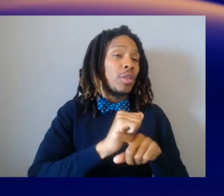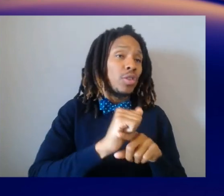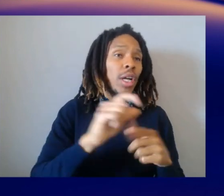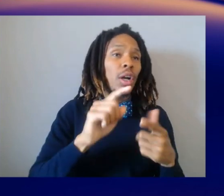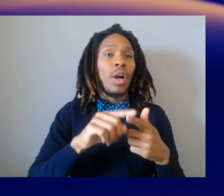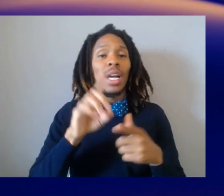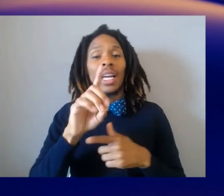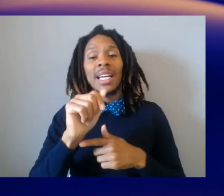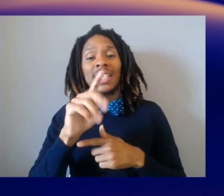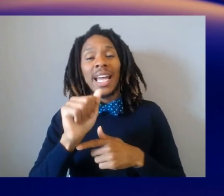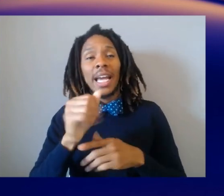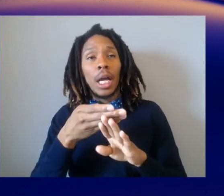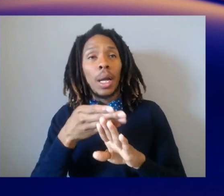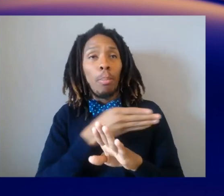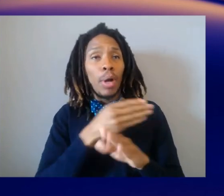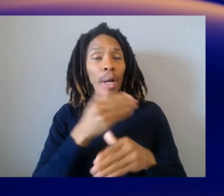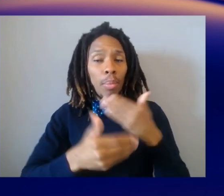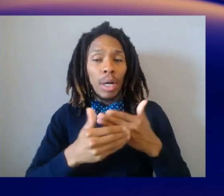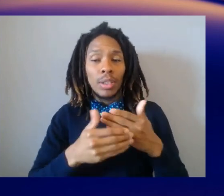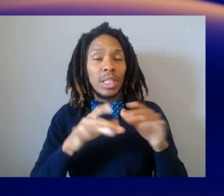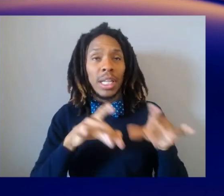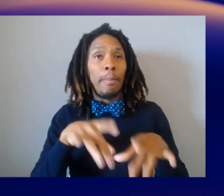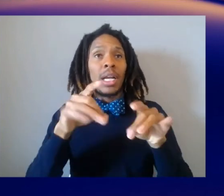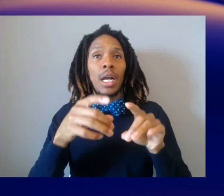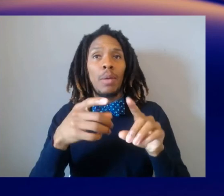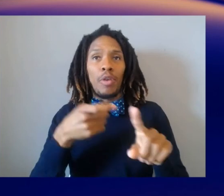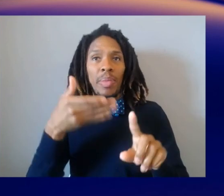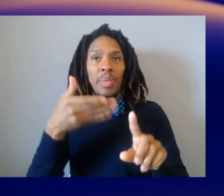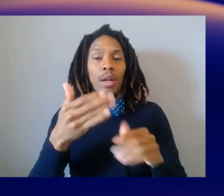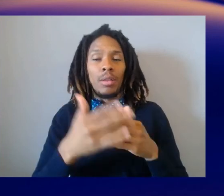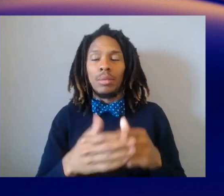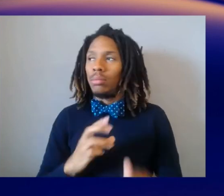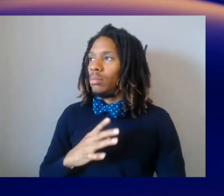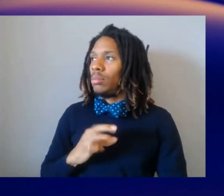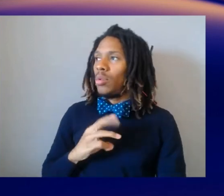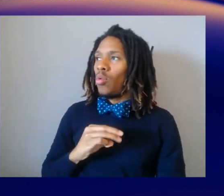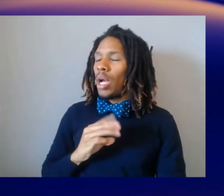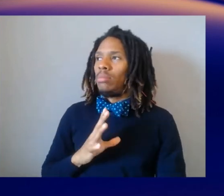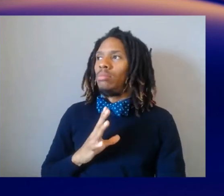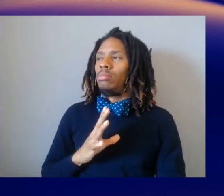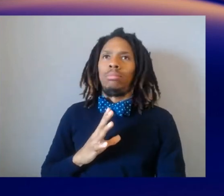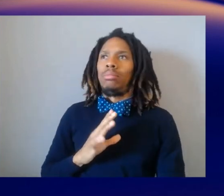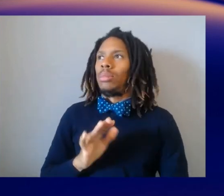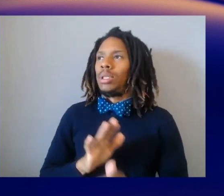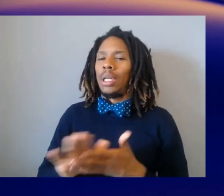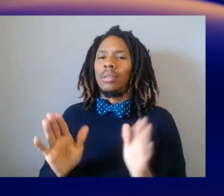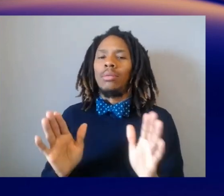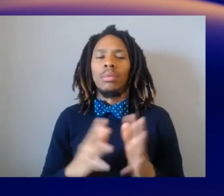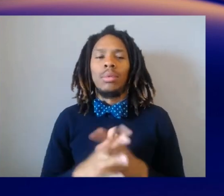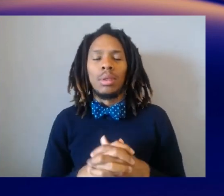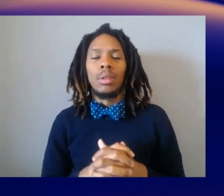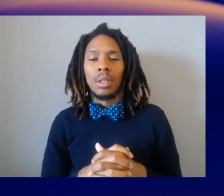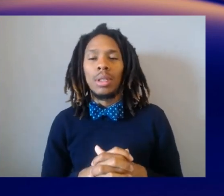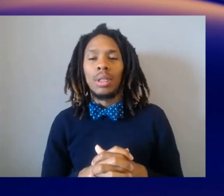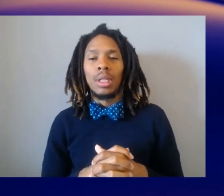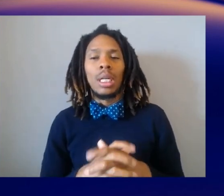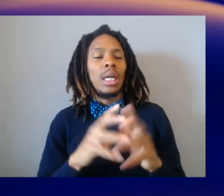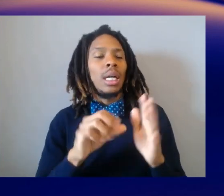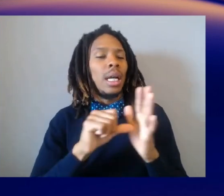and just pick up where you were left off. Oh wow. That's pretty nice. And again, you know, this is just my own ignorance.